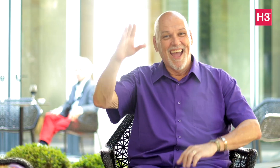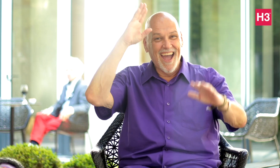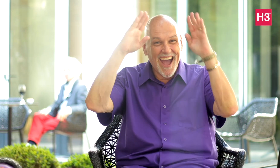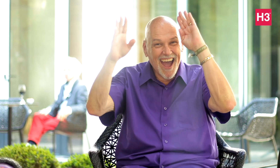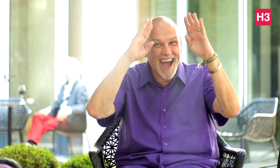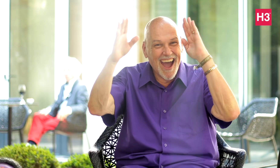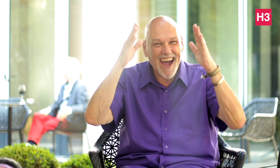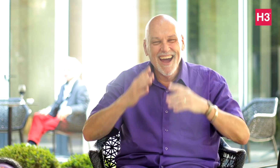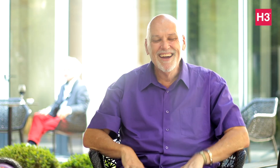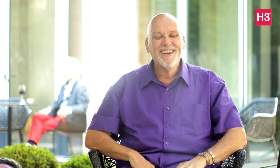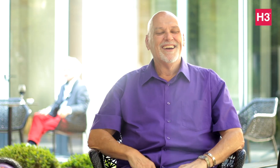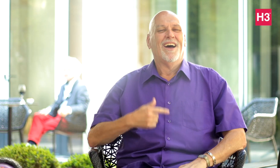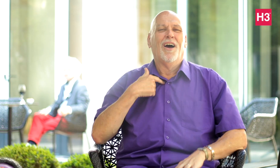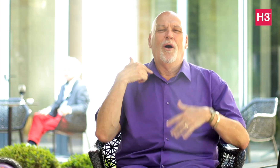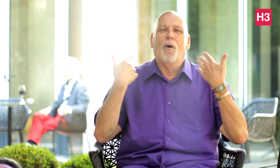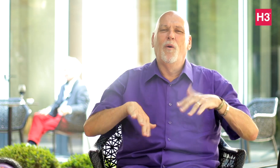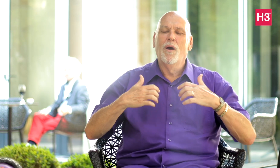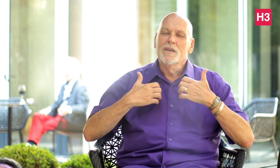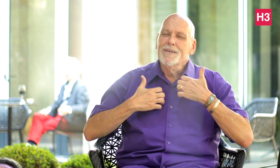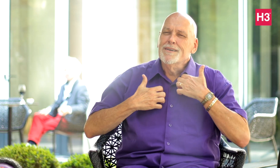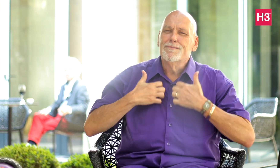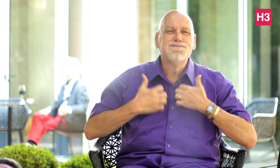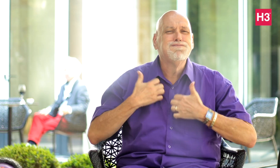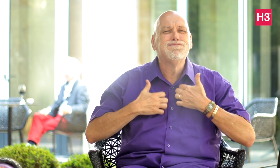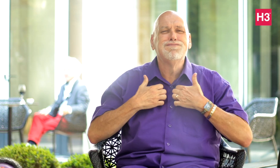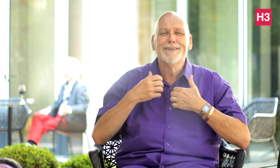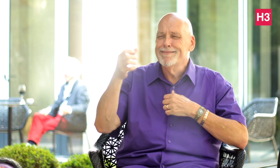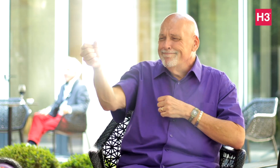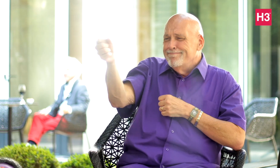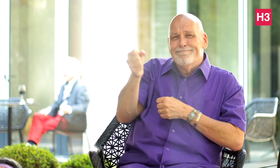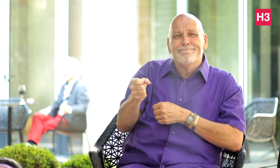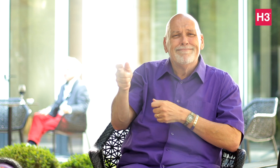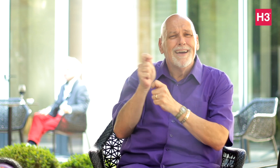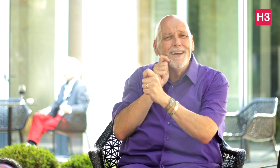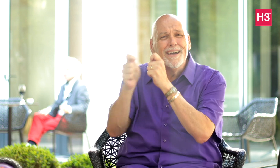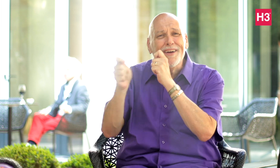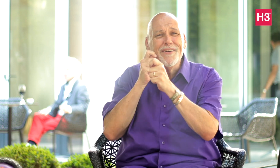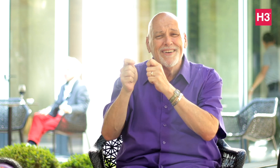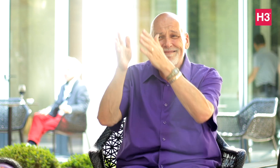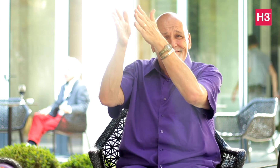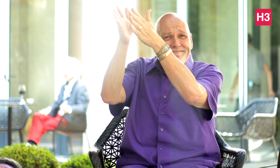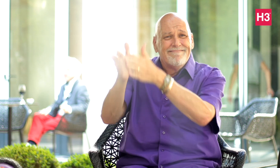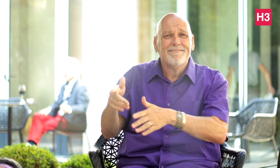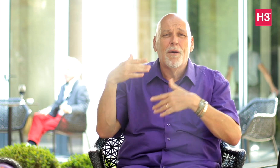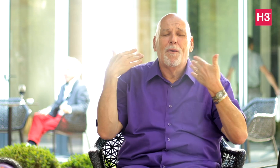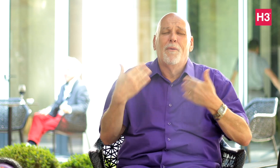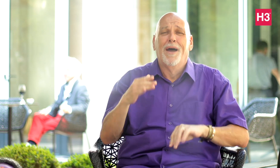Hello, again! I’m so excited to interview someone here.